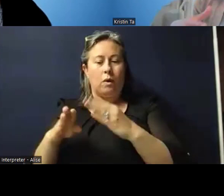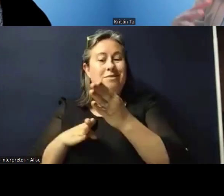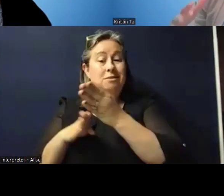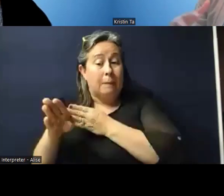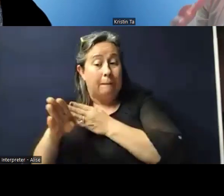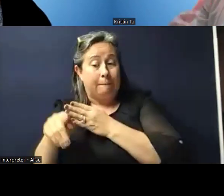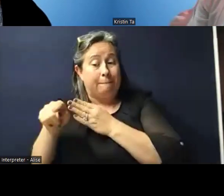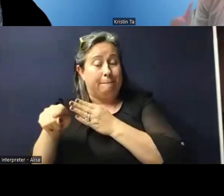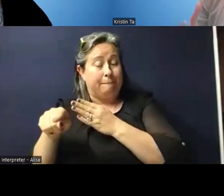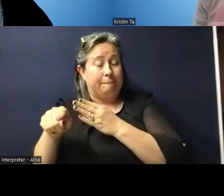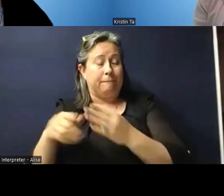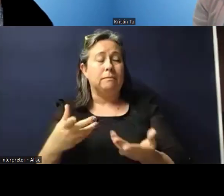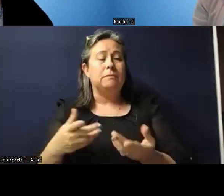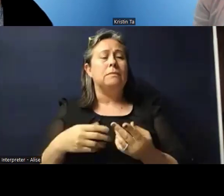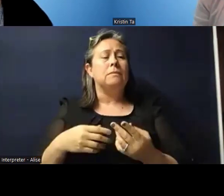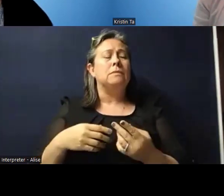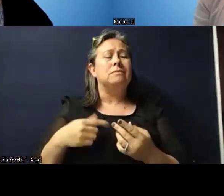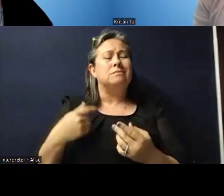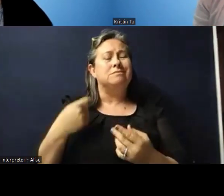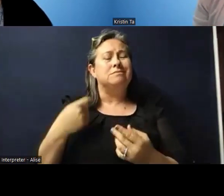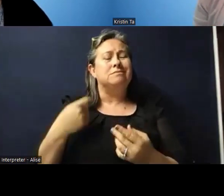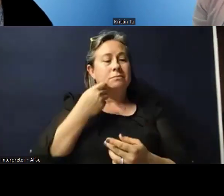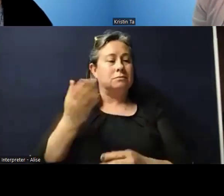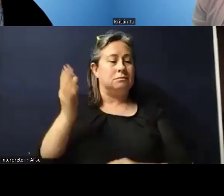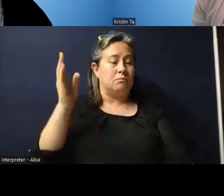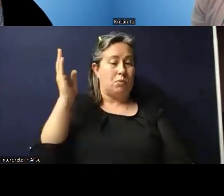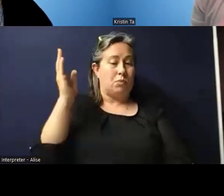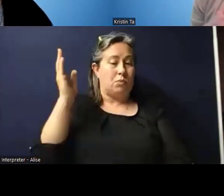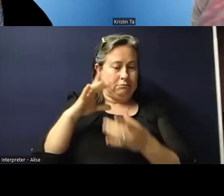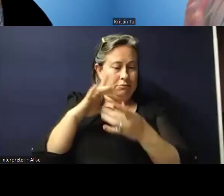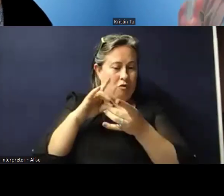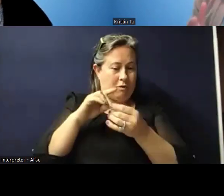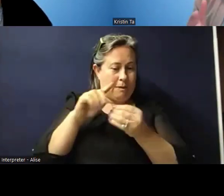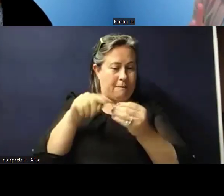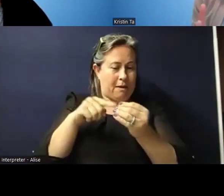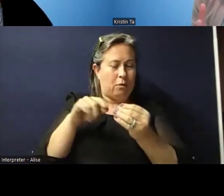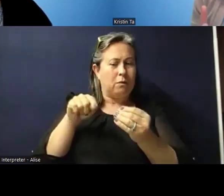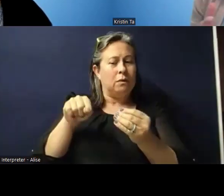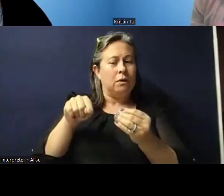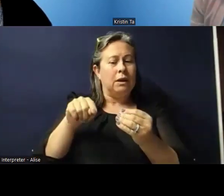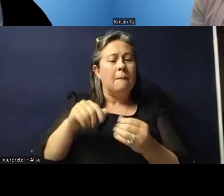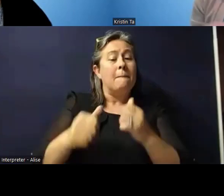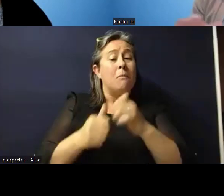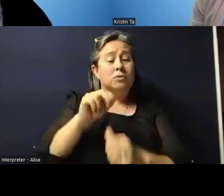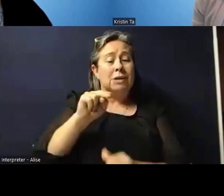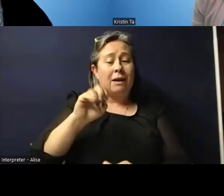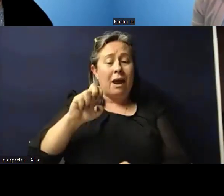So as we talked about a little bit in the earlier presentation, most of our NIH requirements apply to all,